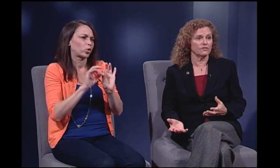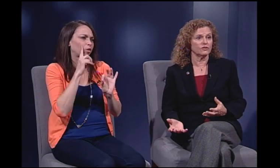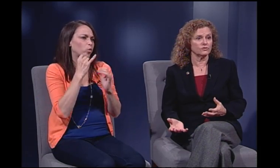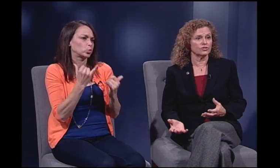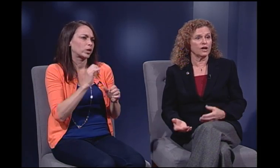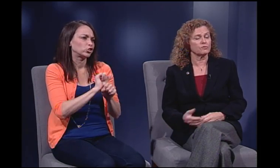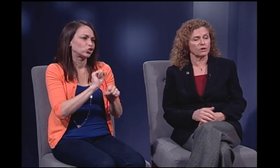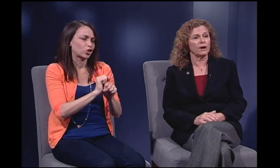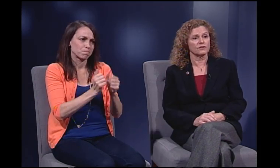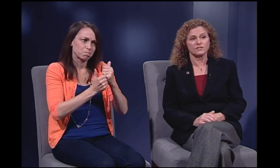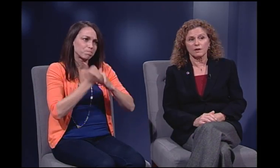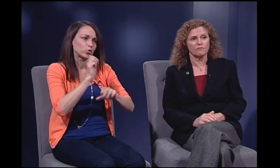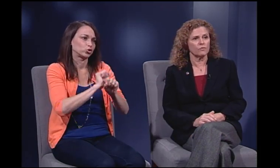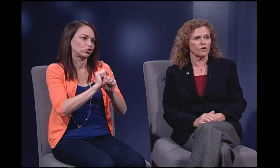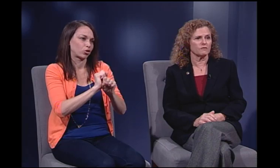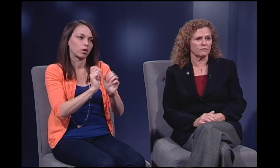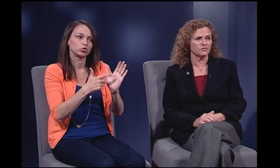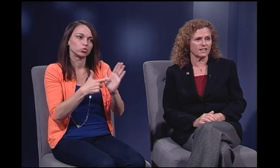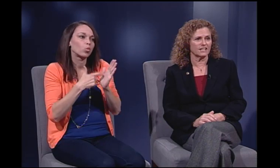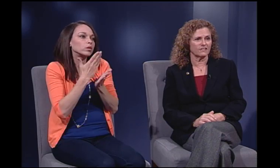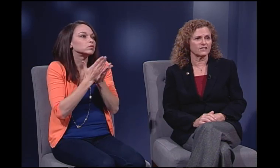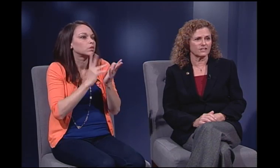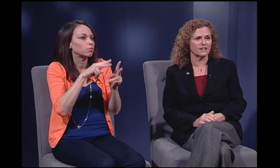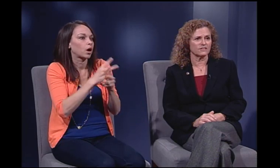of all new jobs require some form of post-secondary education.